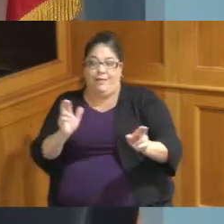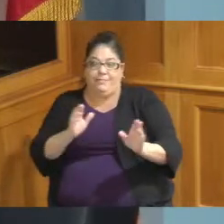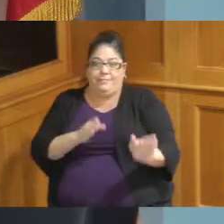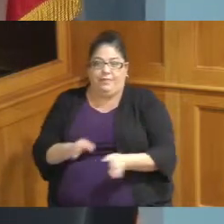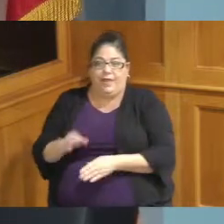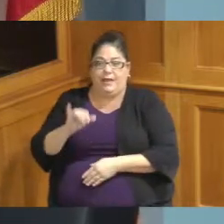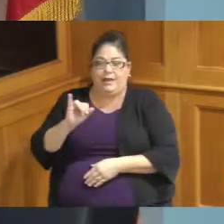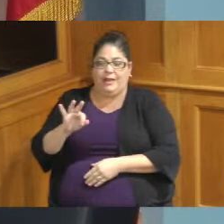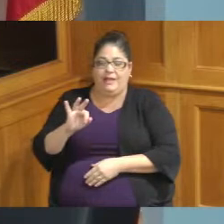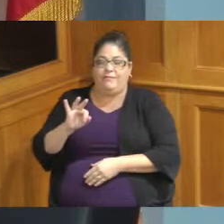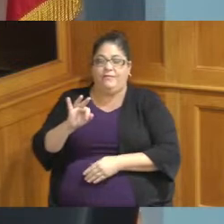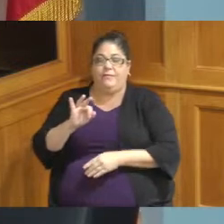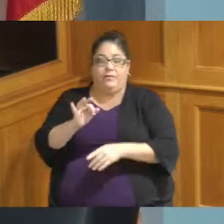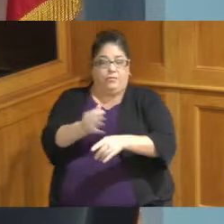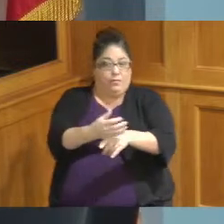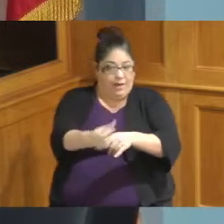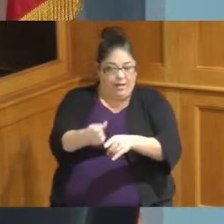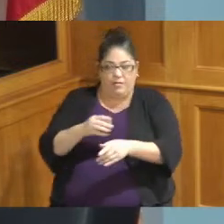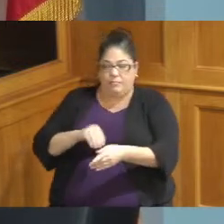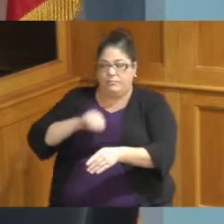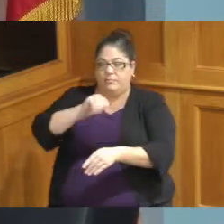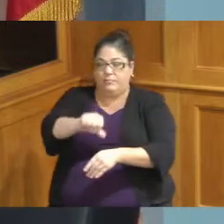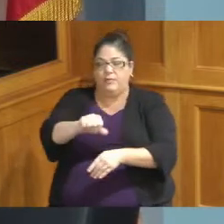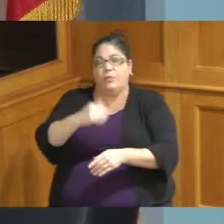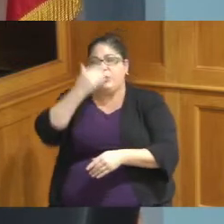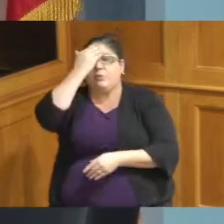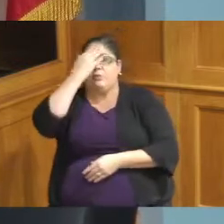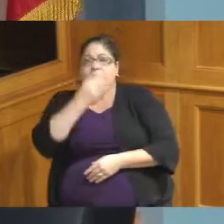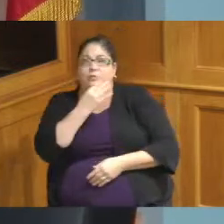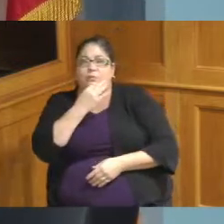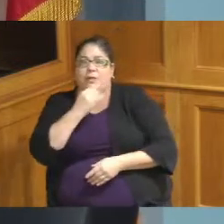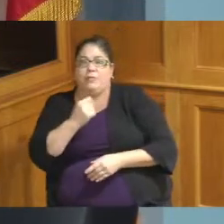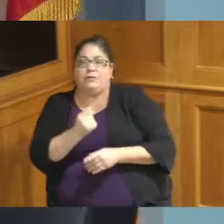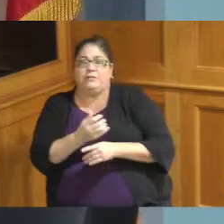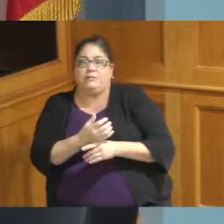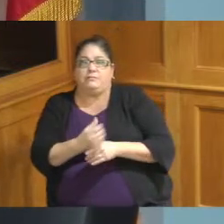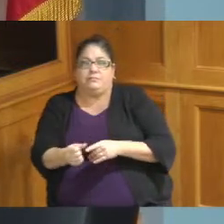and the pipeline does because the deadline is coming yeah but I never knew that I'm meeting